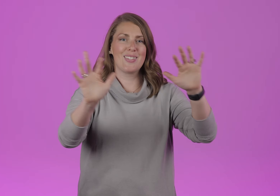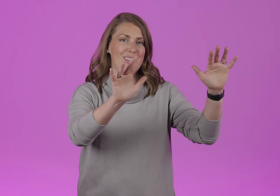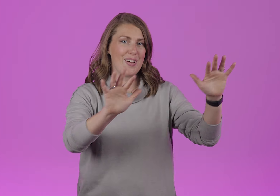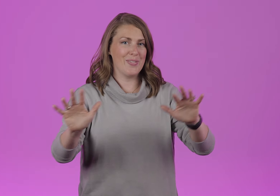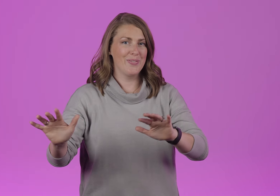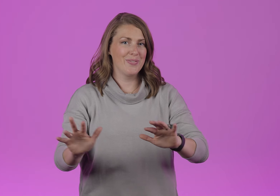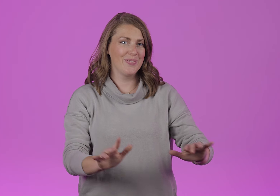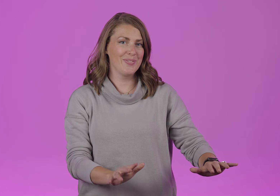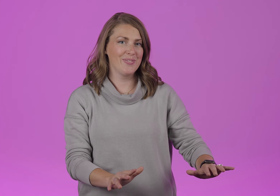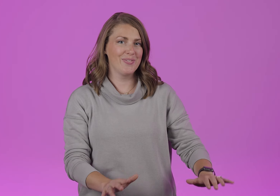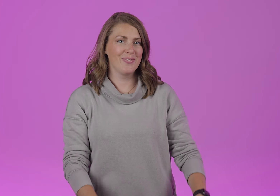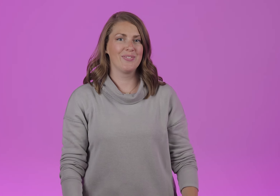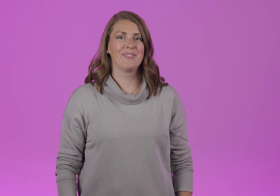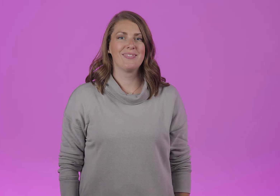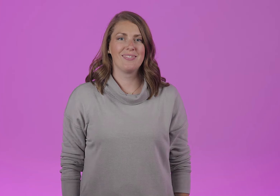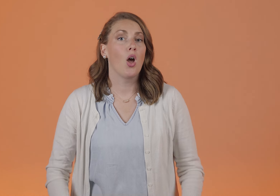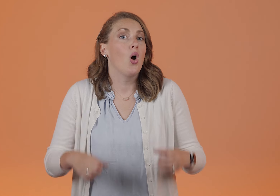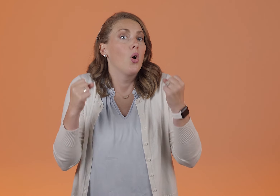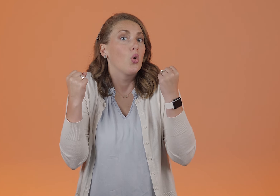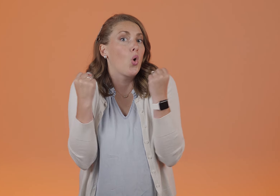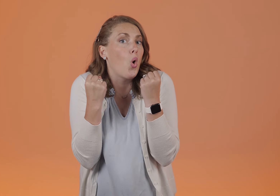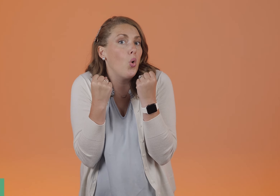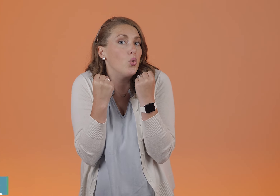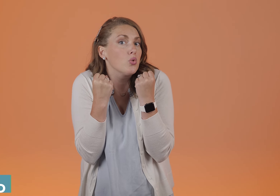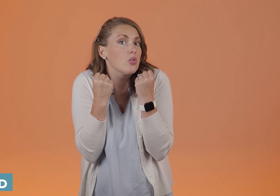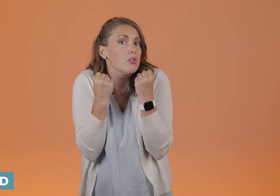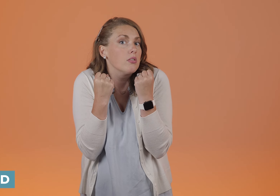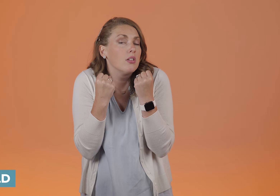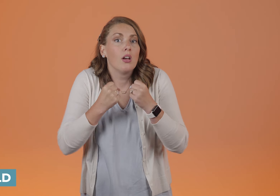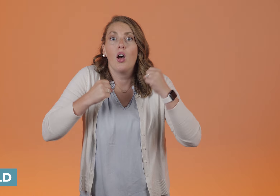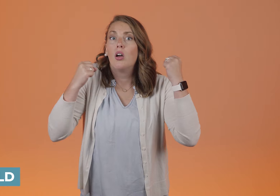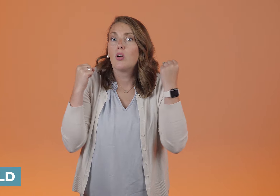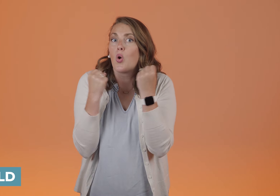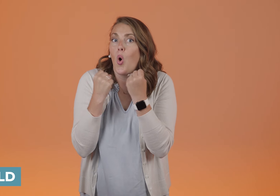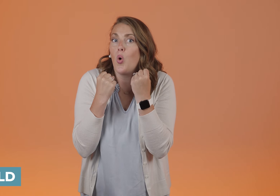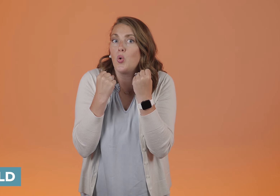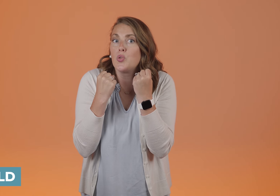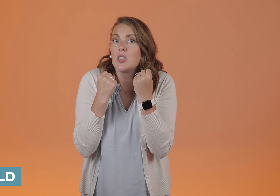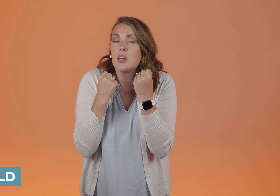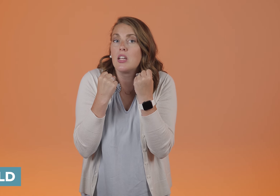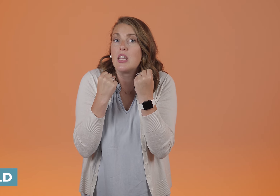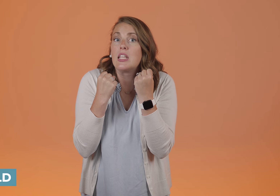Snow. Cold Cold.